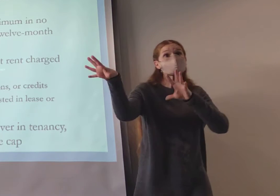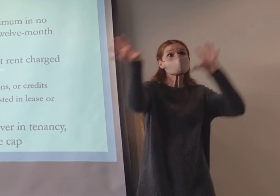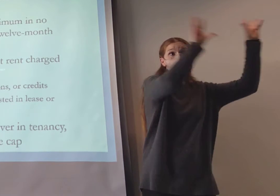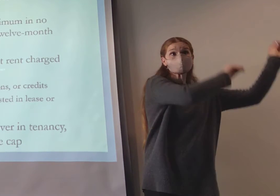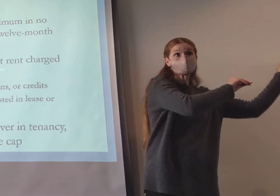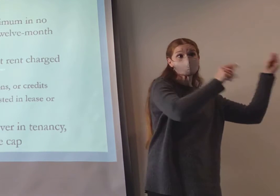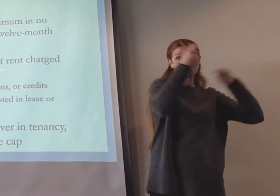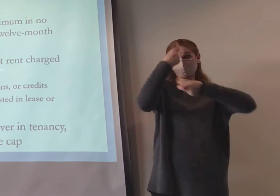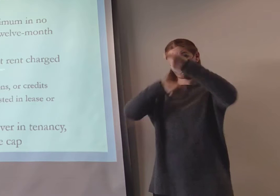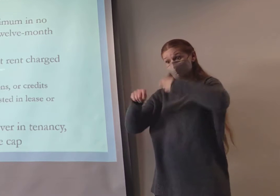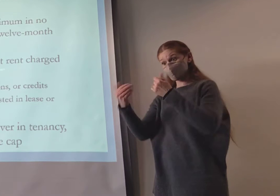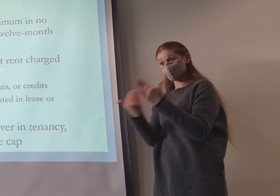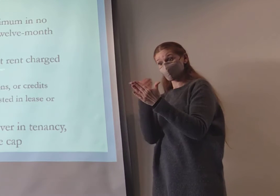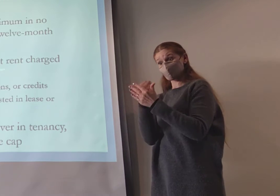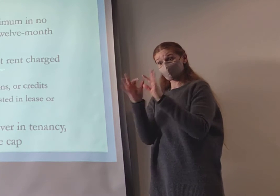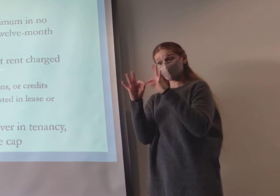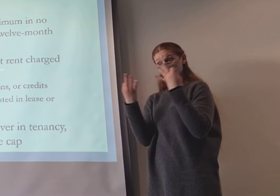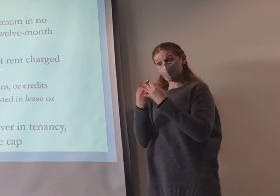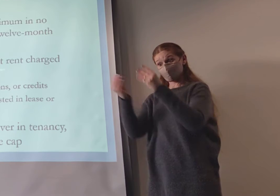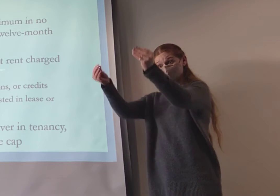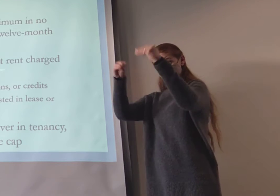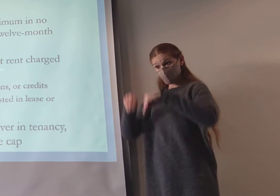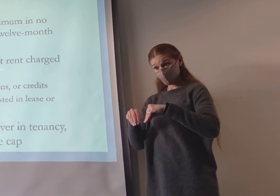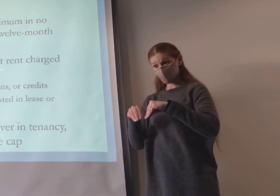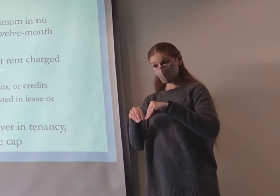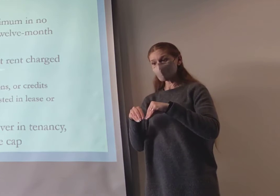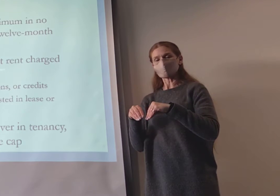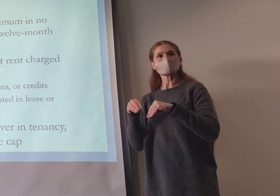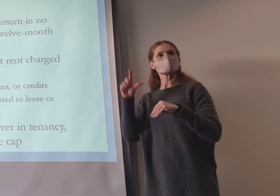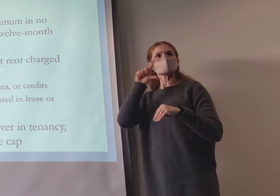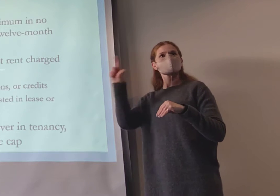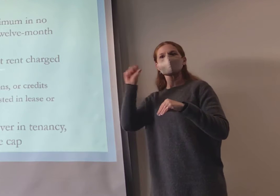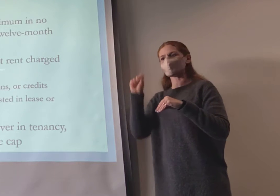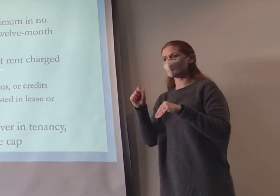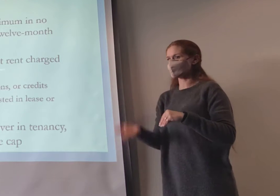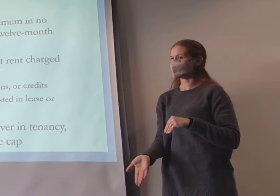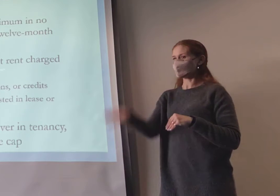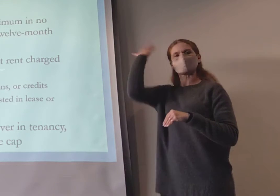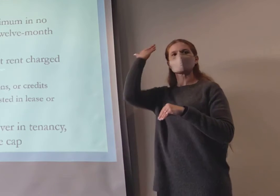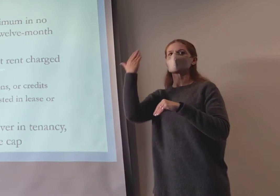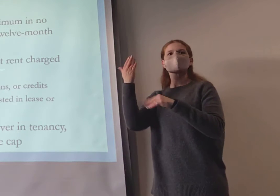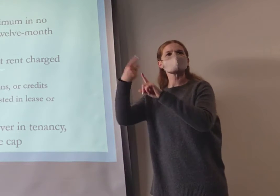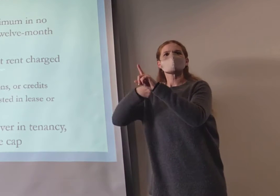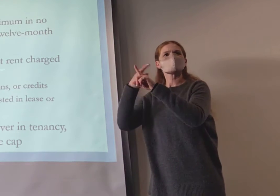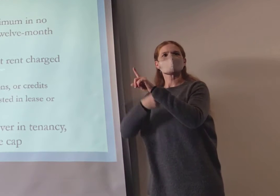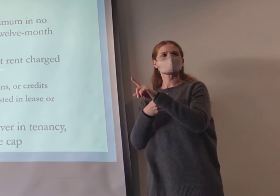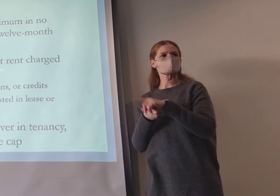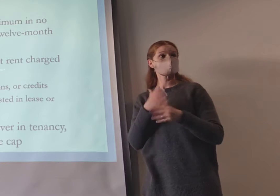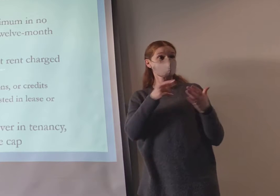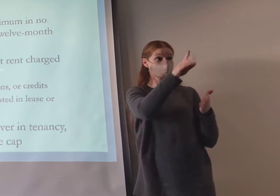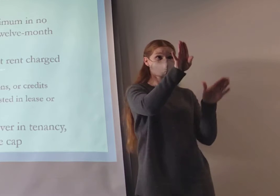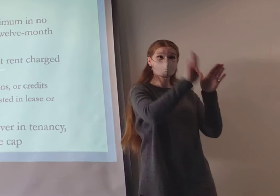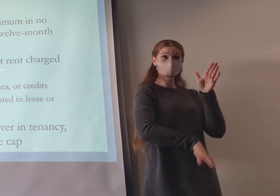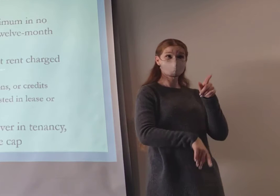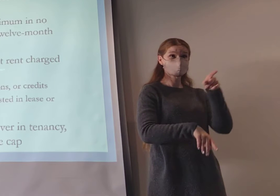So if you know someone living in a unit, who's renting it for a thousand dollars and then you apply to rent it.